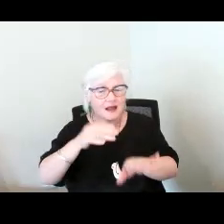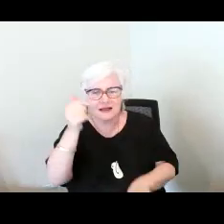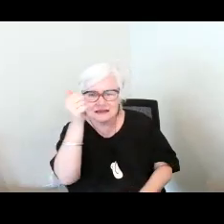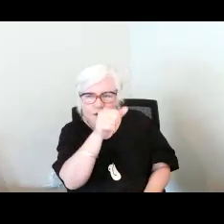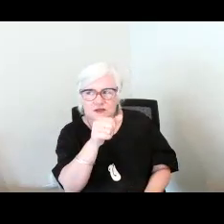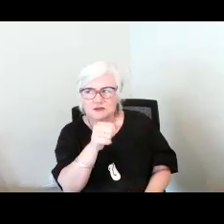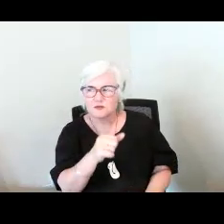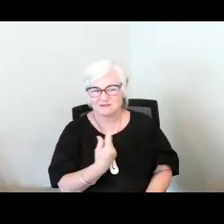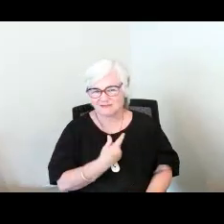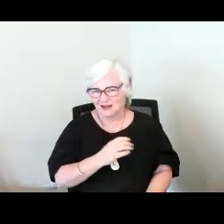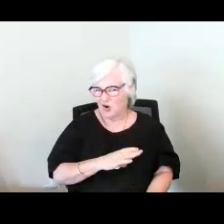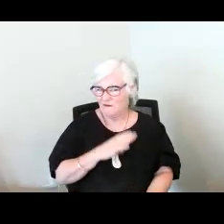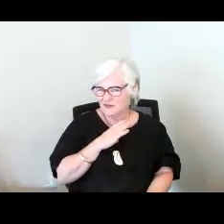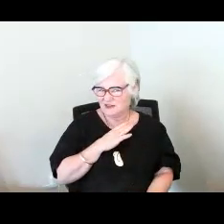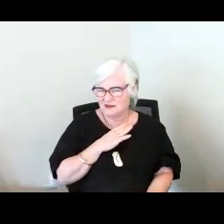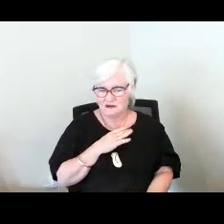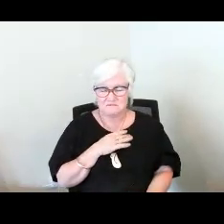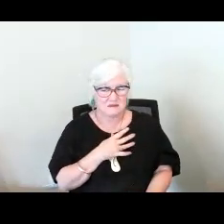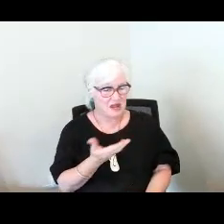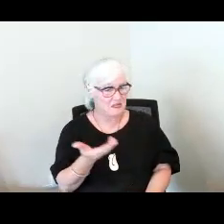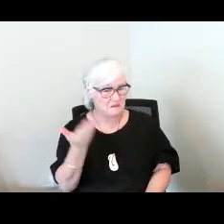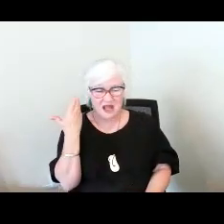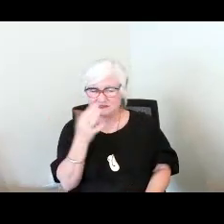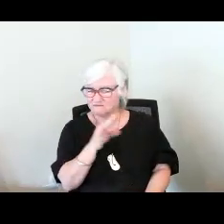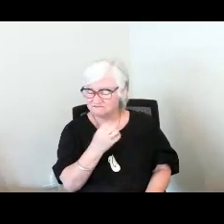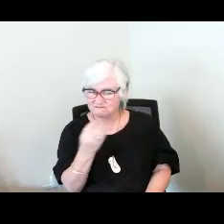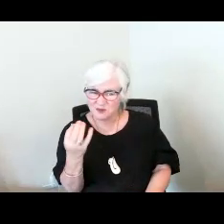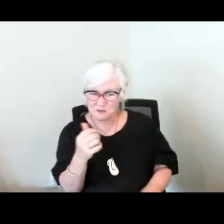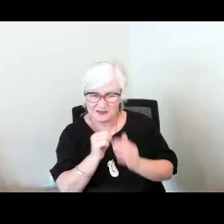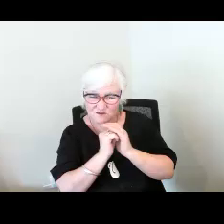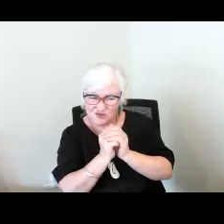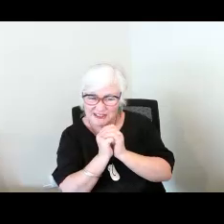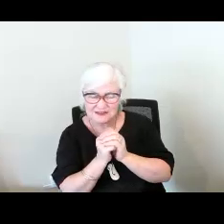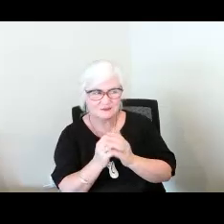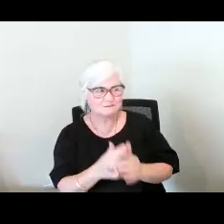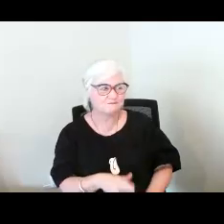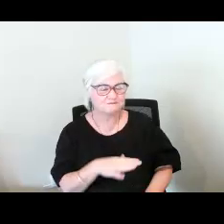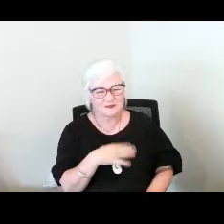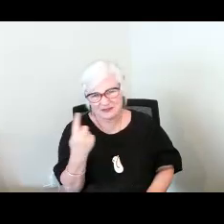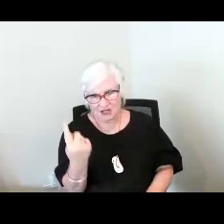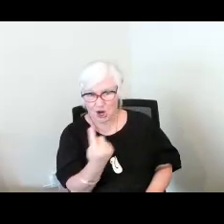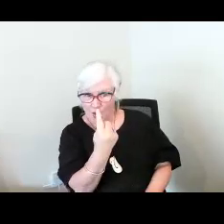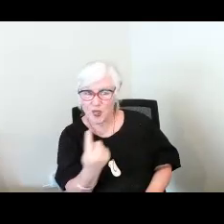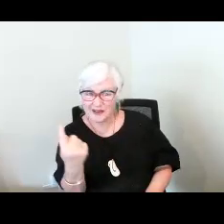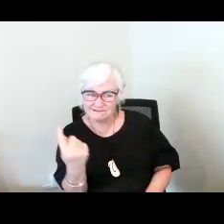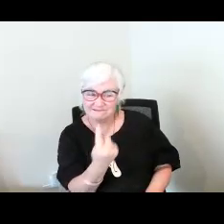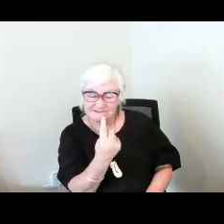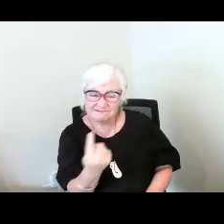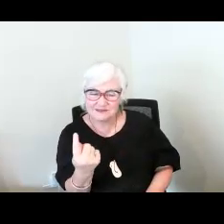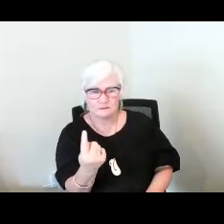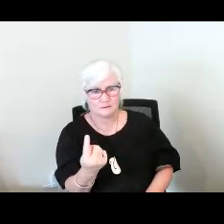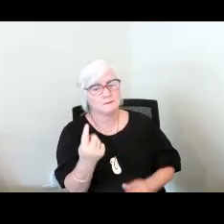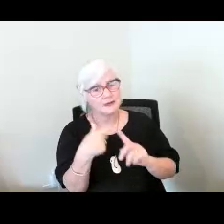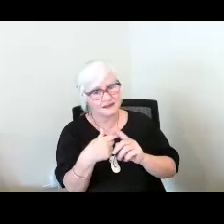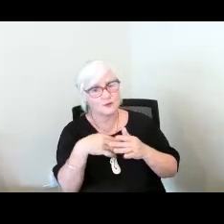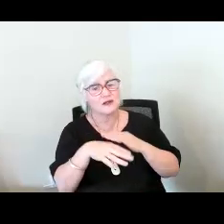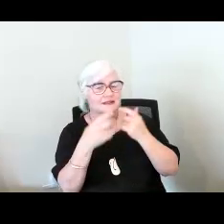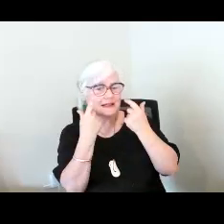and not having friends in the past and being lonely has also been a key in situations. I